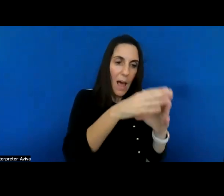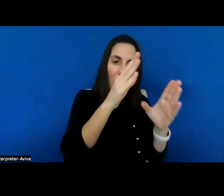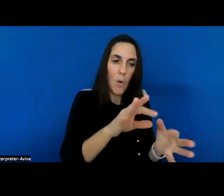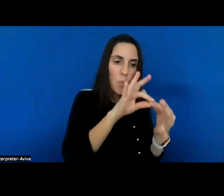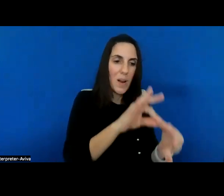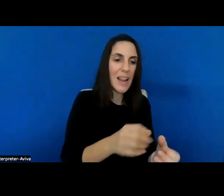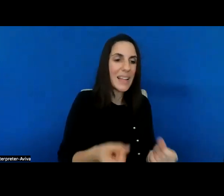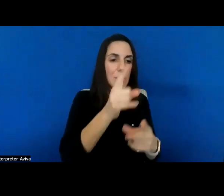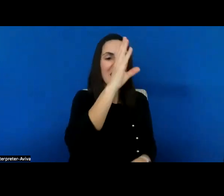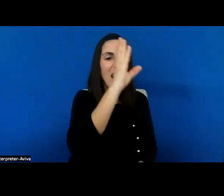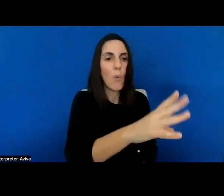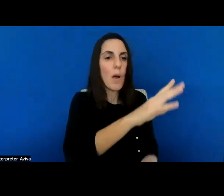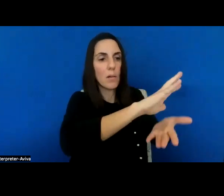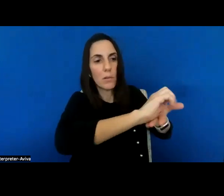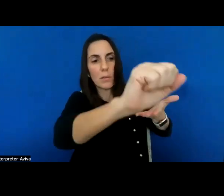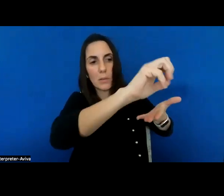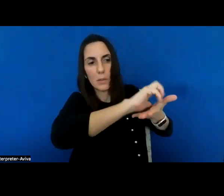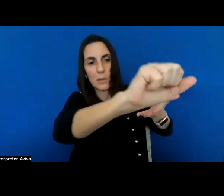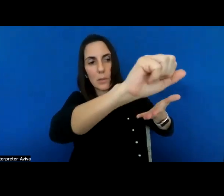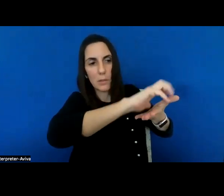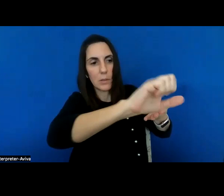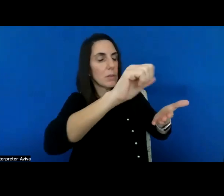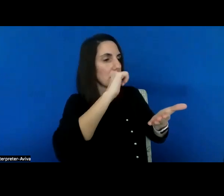11:33:59 So great ways to do that. So let's go back to these questions.